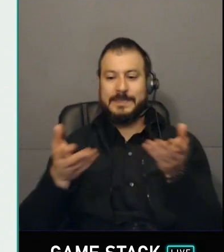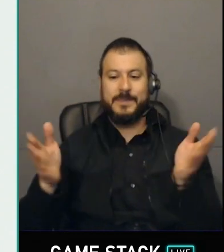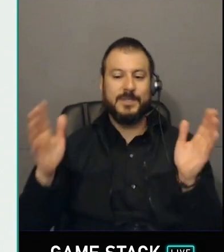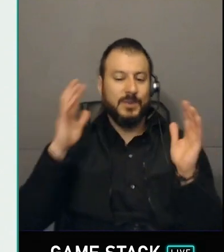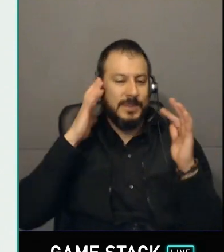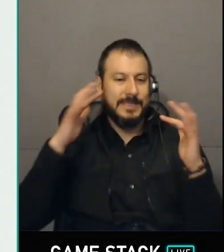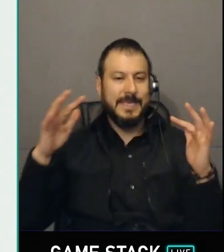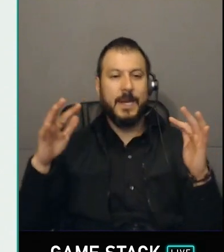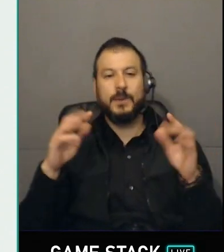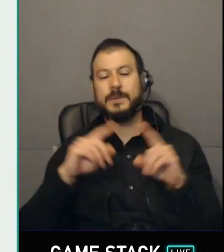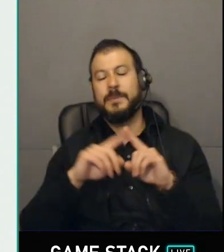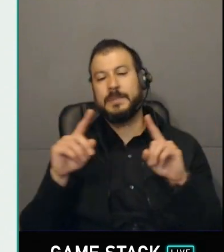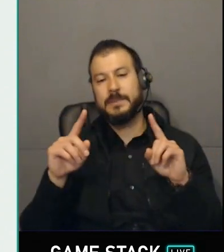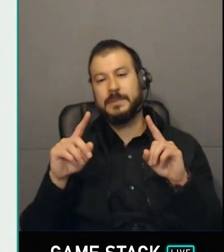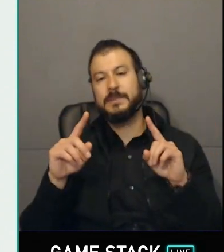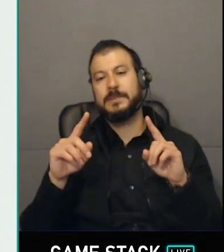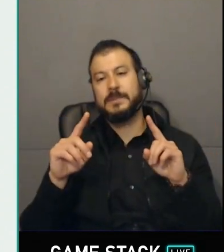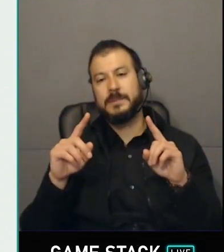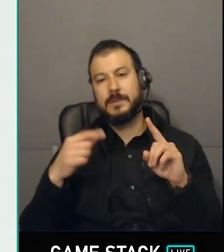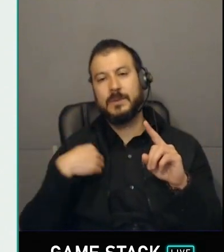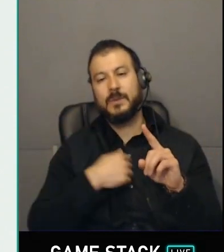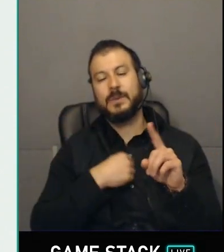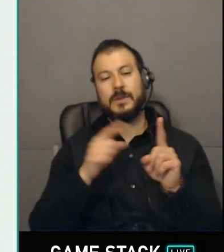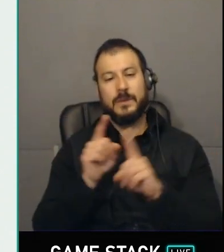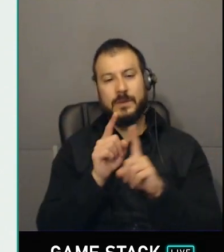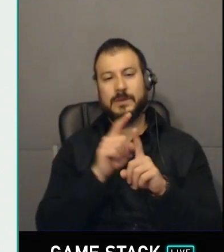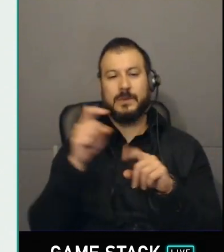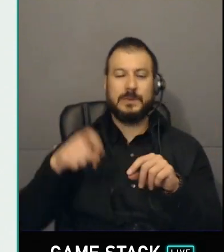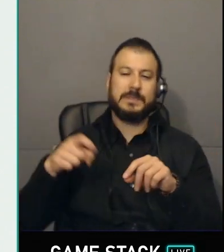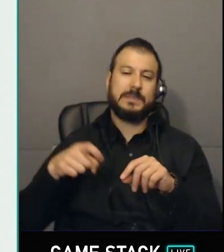but we also have needs to